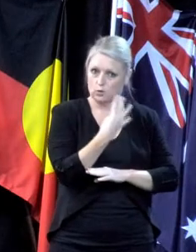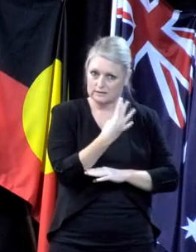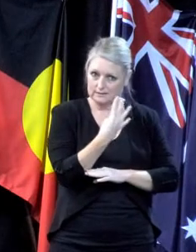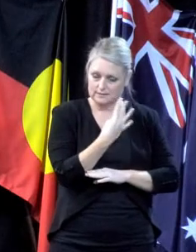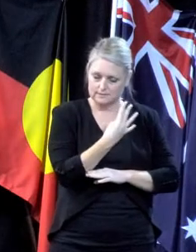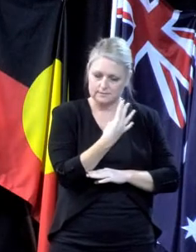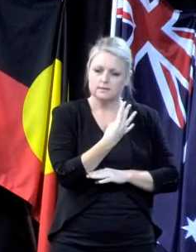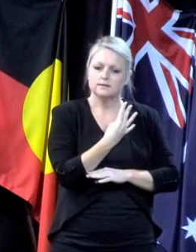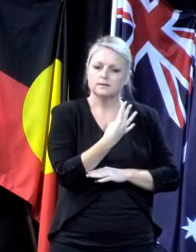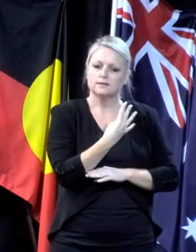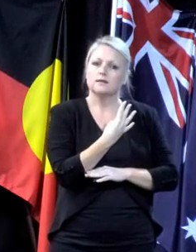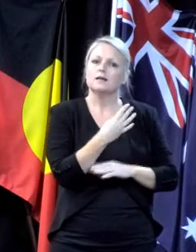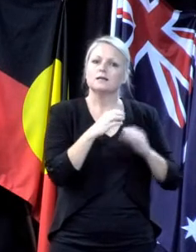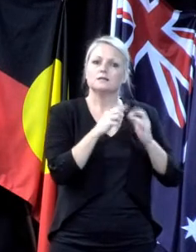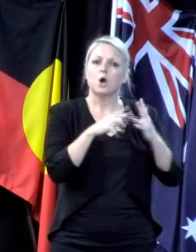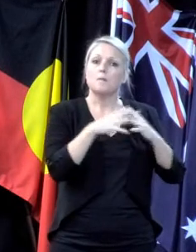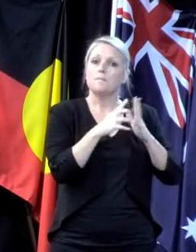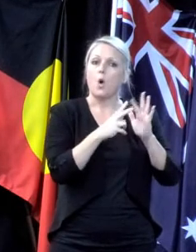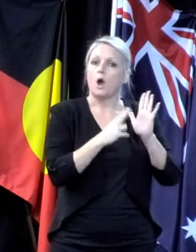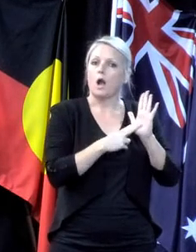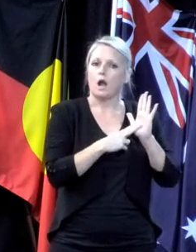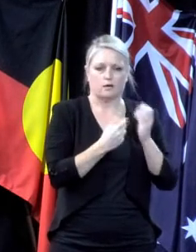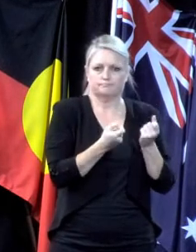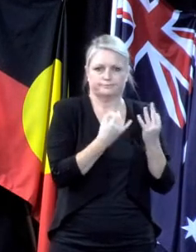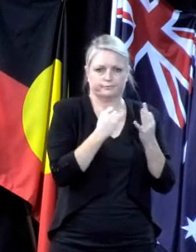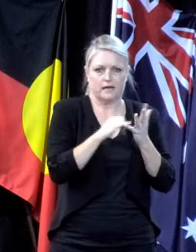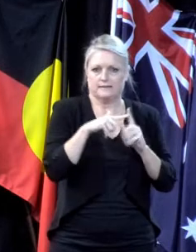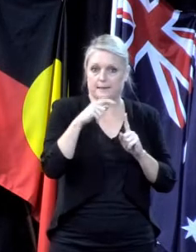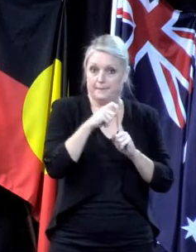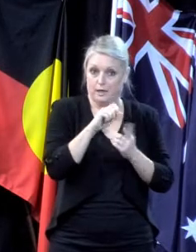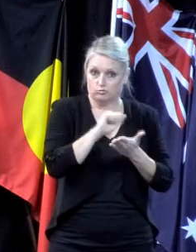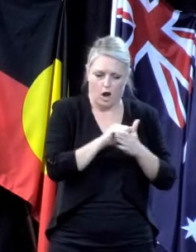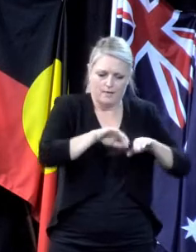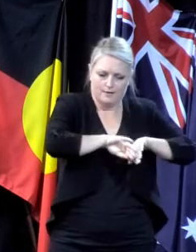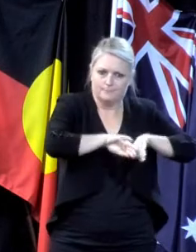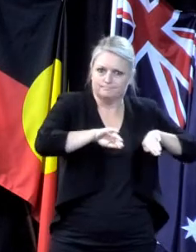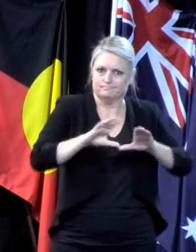Now, Bowen does not have a segregated SEP unit, special education program unit. No.